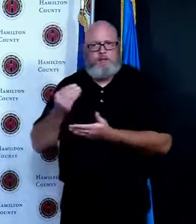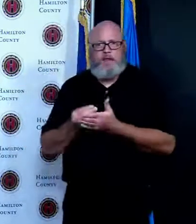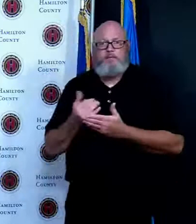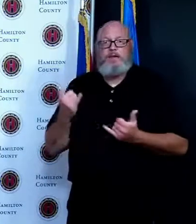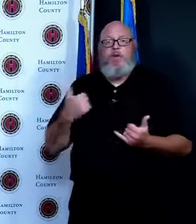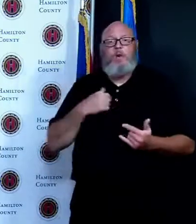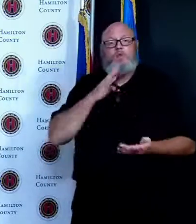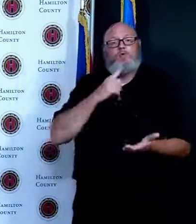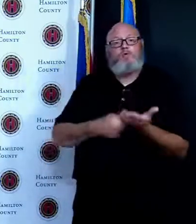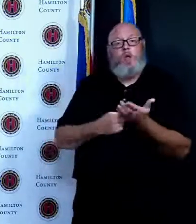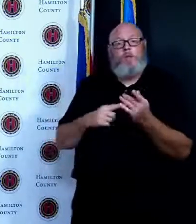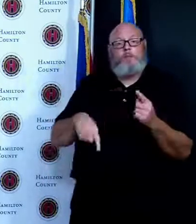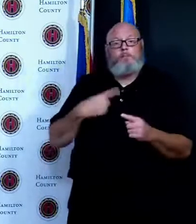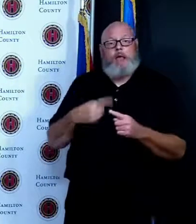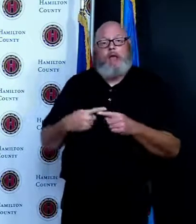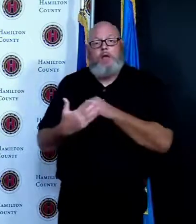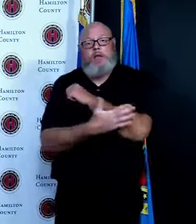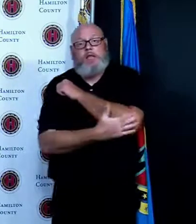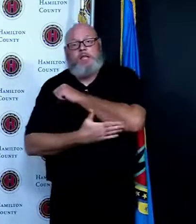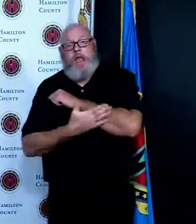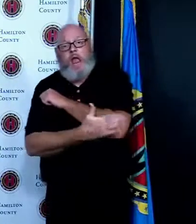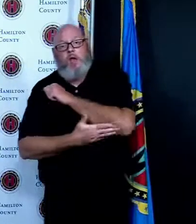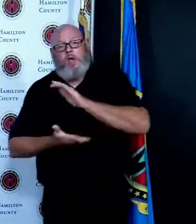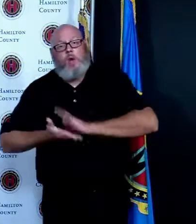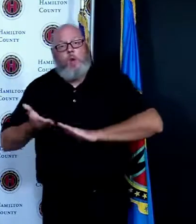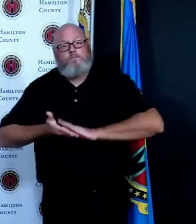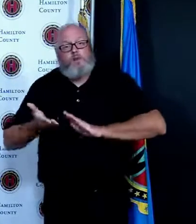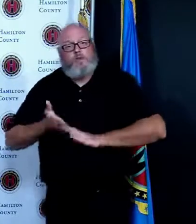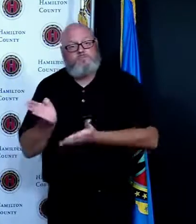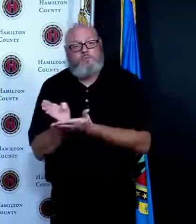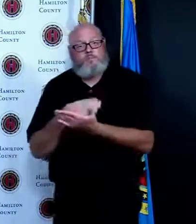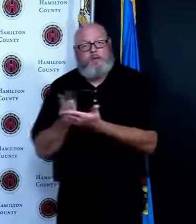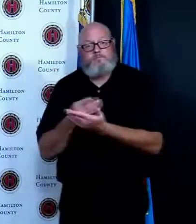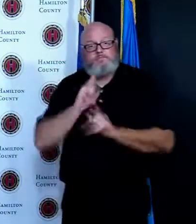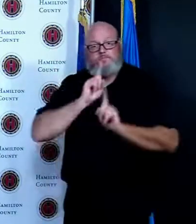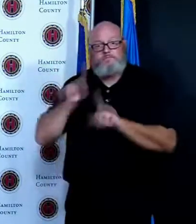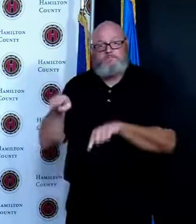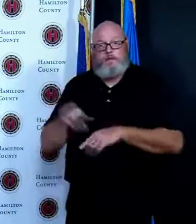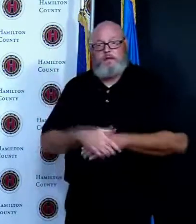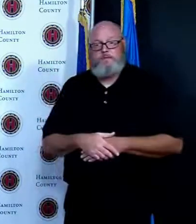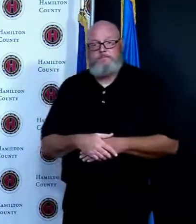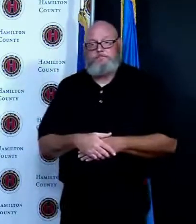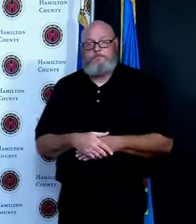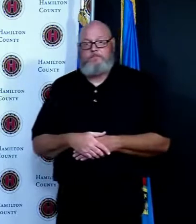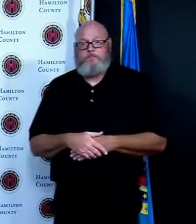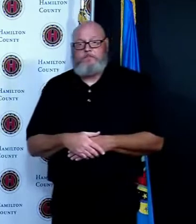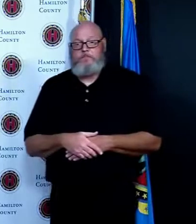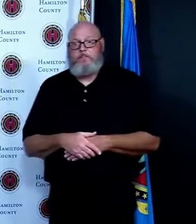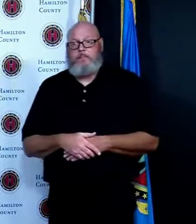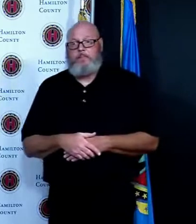can see how those funds are broken out here are allocated here I do have to I would be remiss